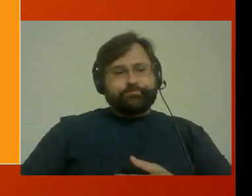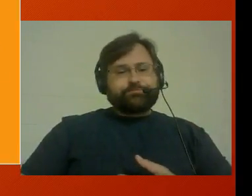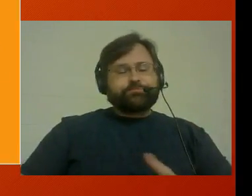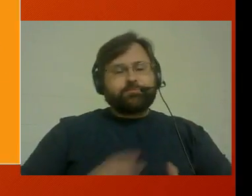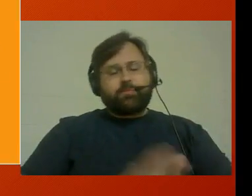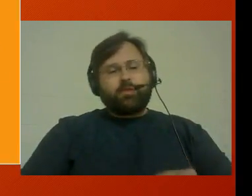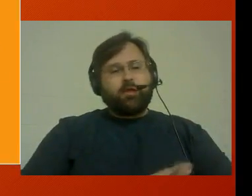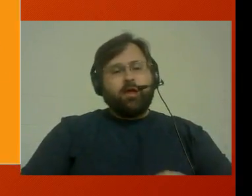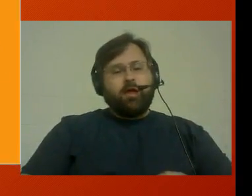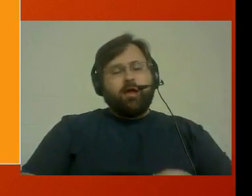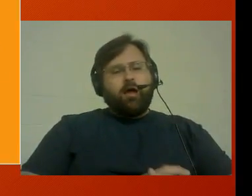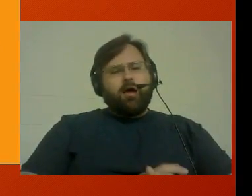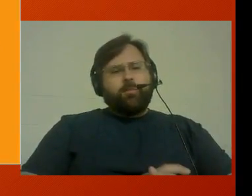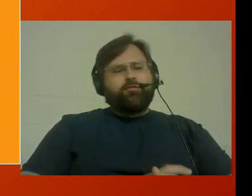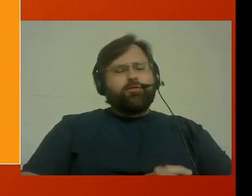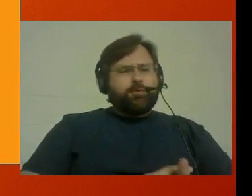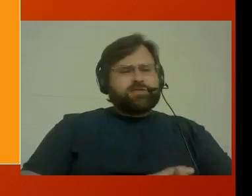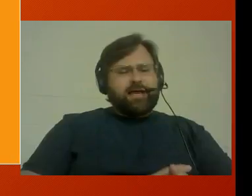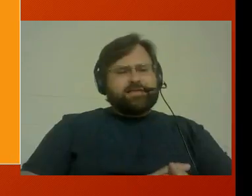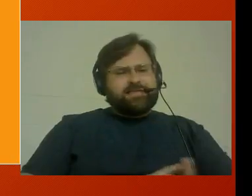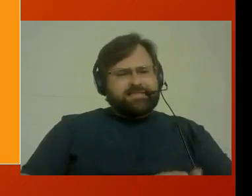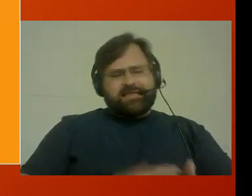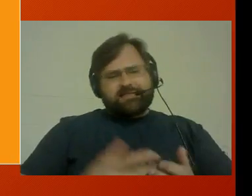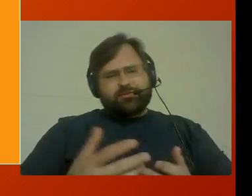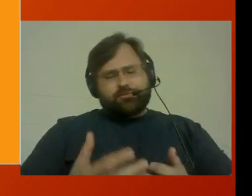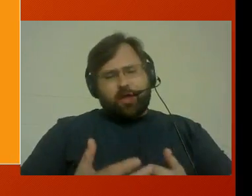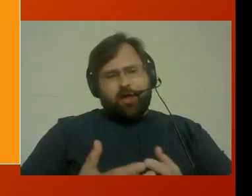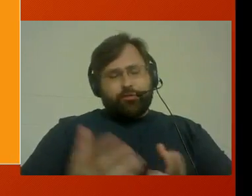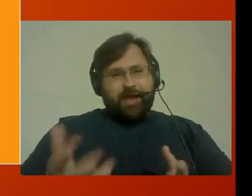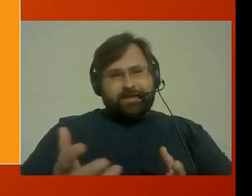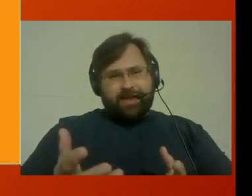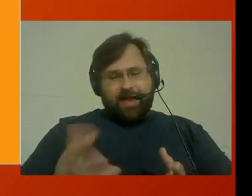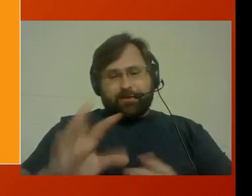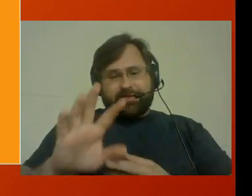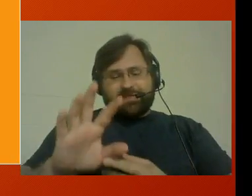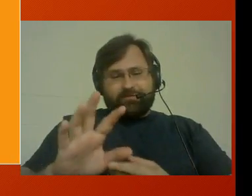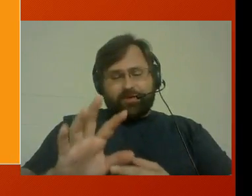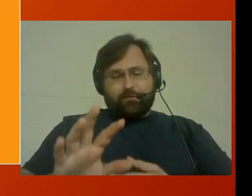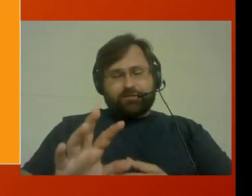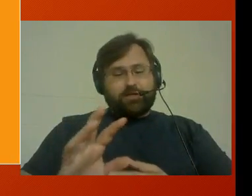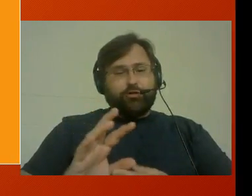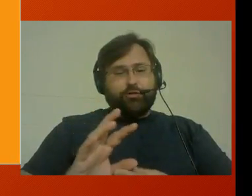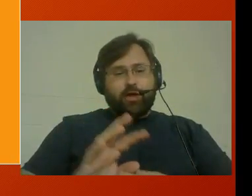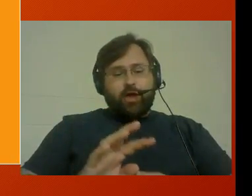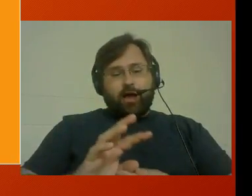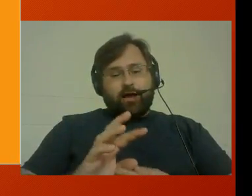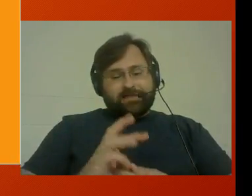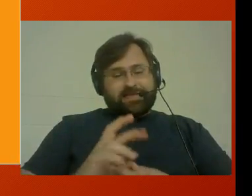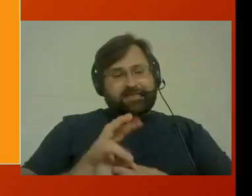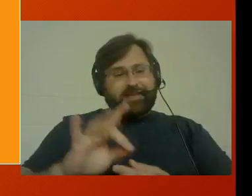for the numbers 66 through 99 or at least if the numbers include six seven